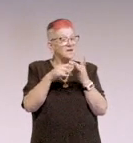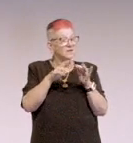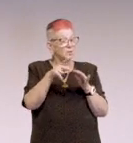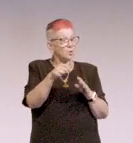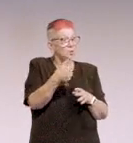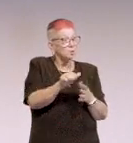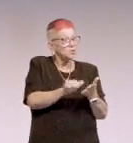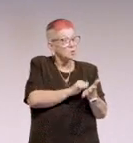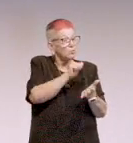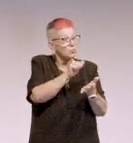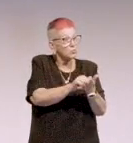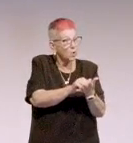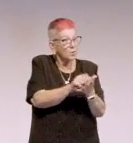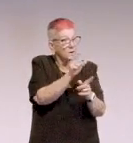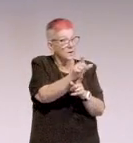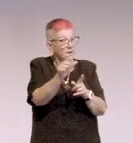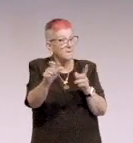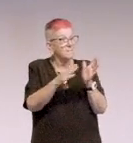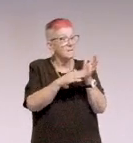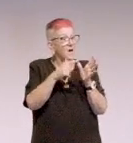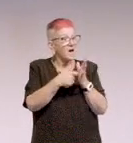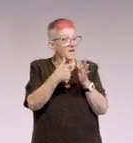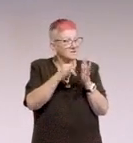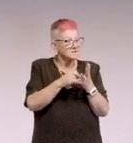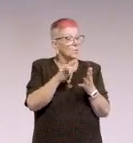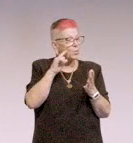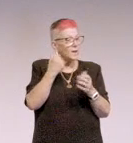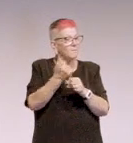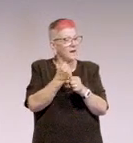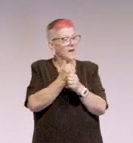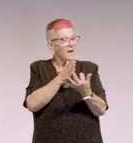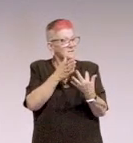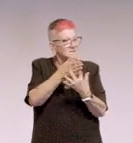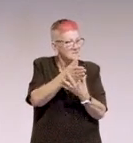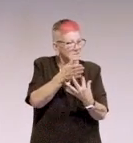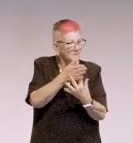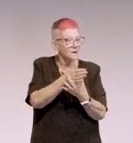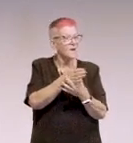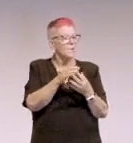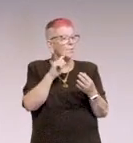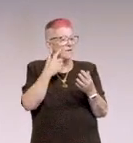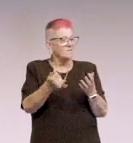it is good in terms of SEO, higher readability, more satisfied